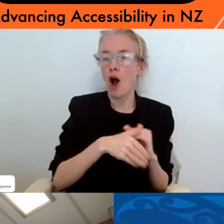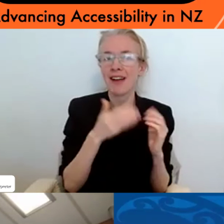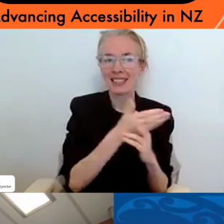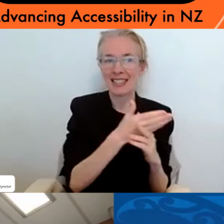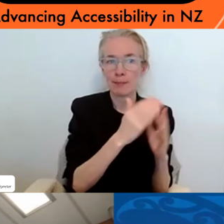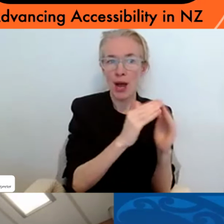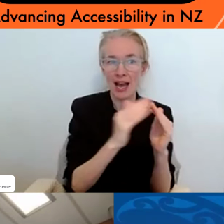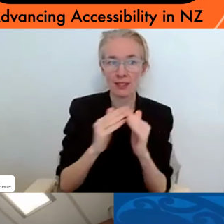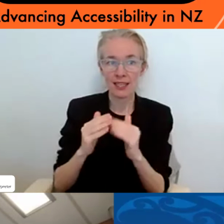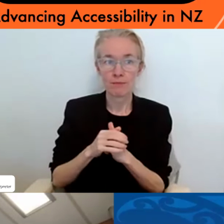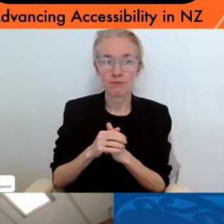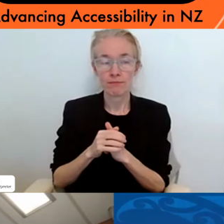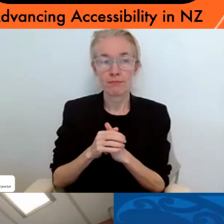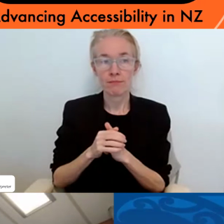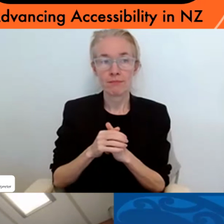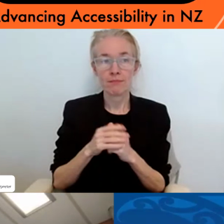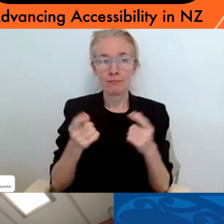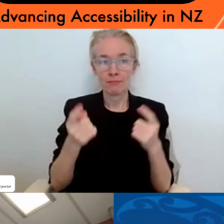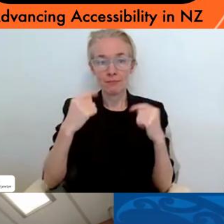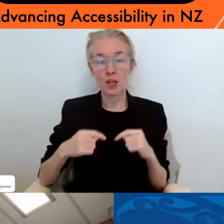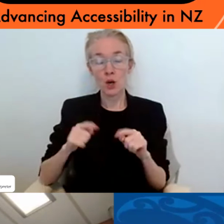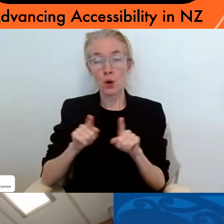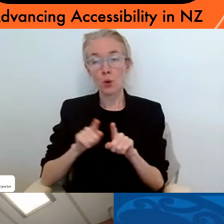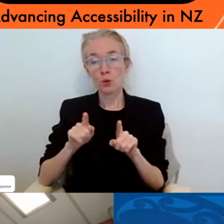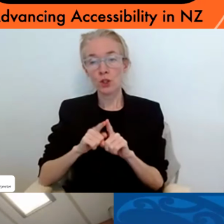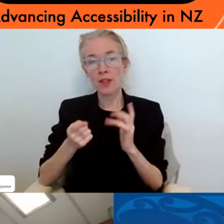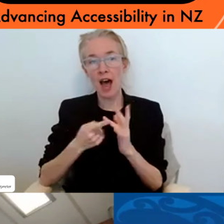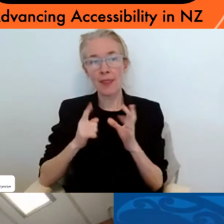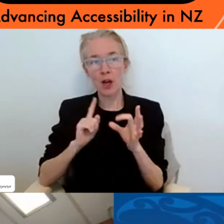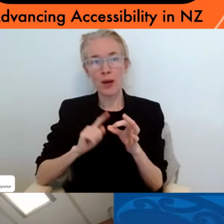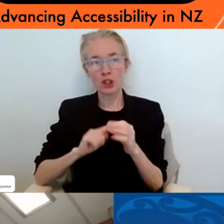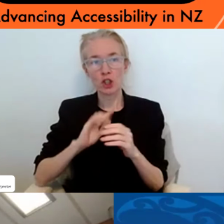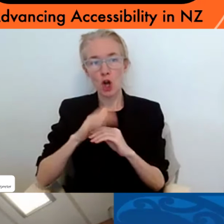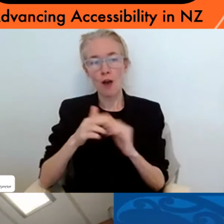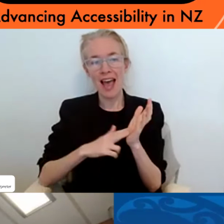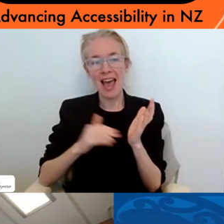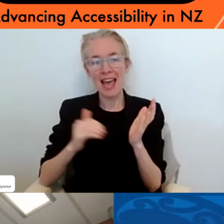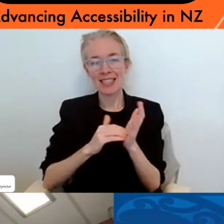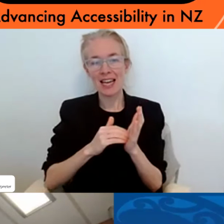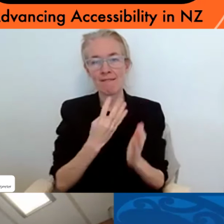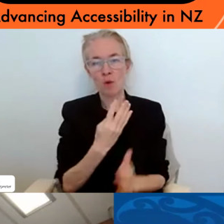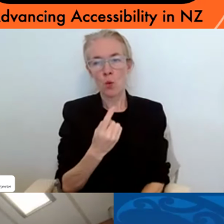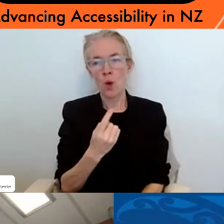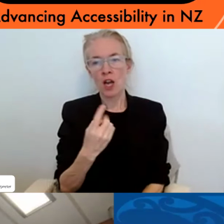only to NZ 4121, given that it's over 20 years out of date and very